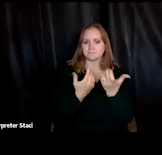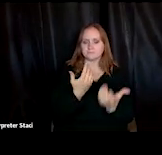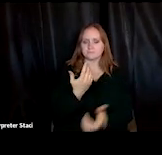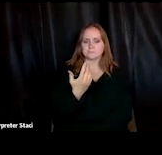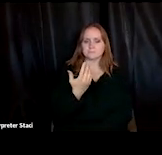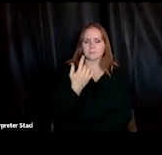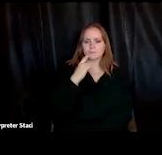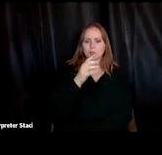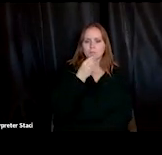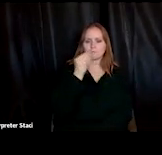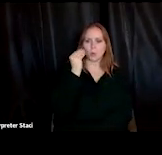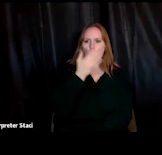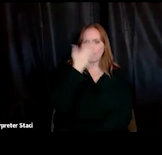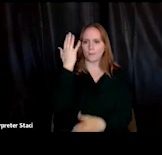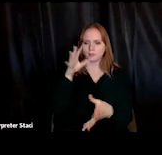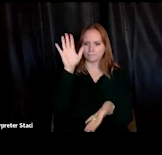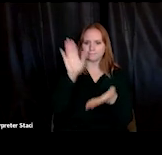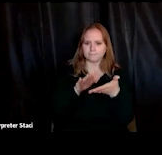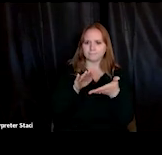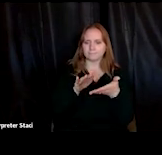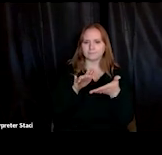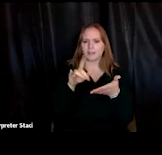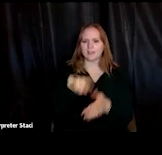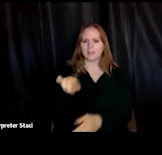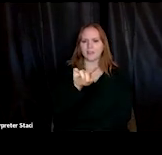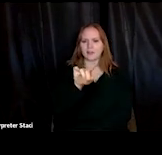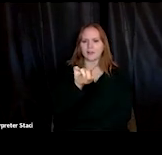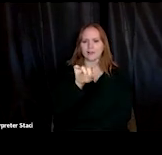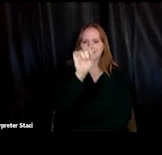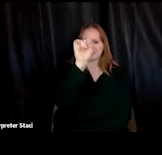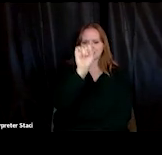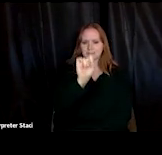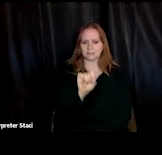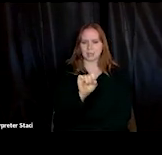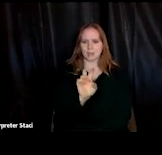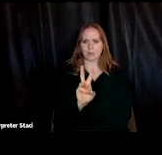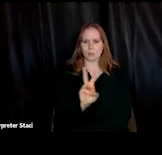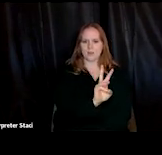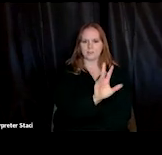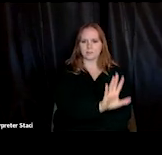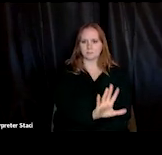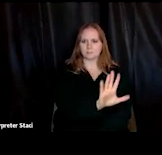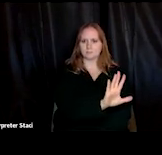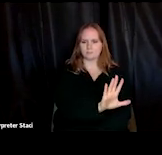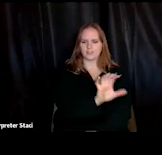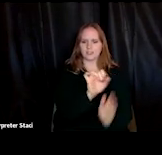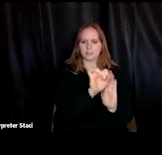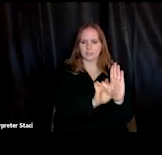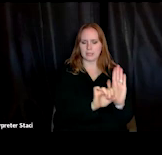that I'll be spotlighting today. And they are located in the southwest part of our state. Next slide.